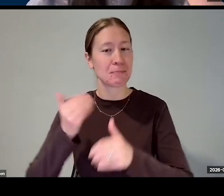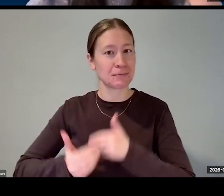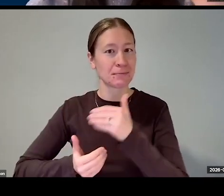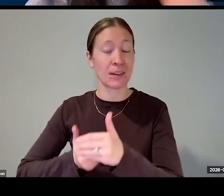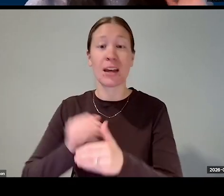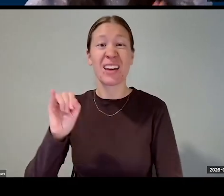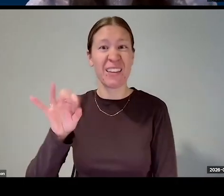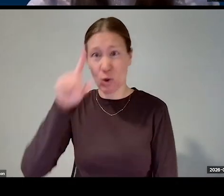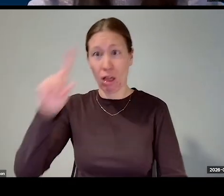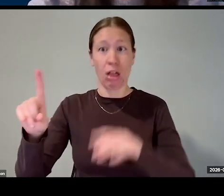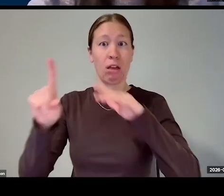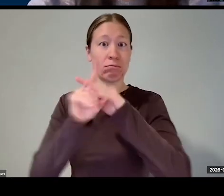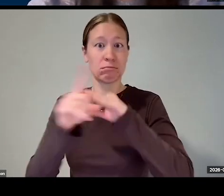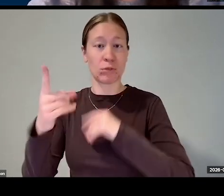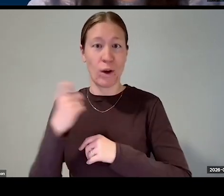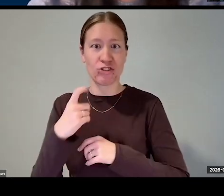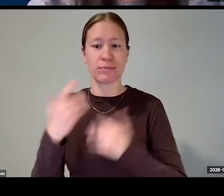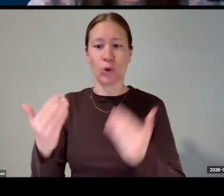feel free to put those in the Q&A box.